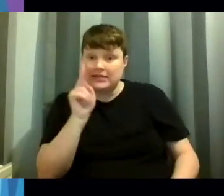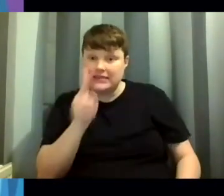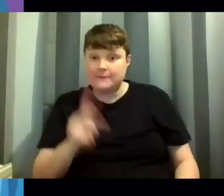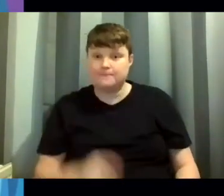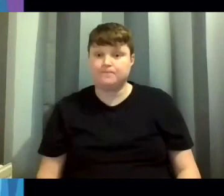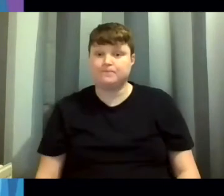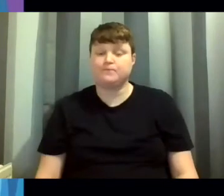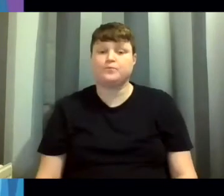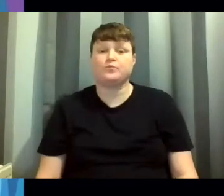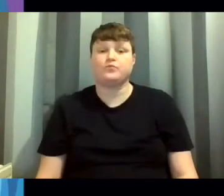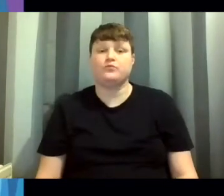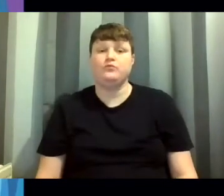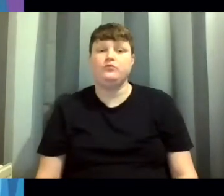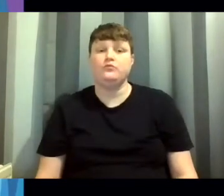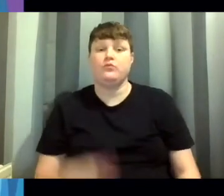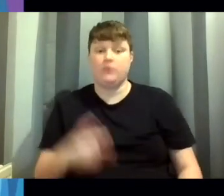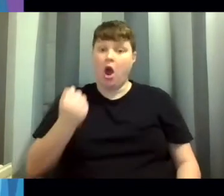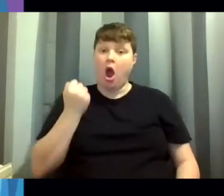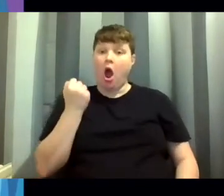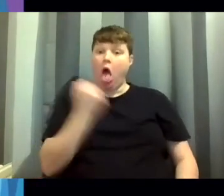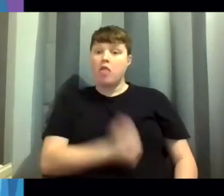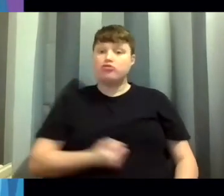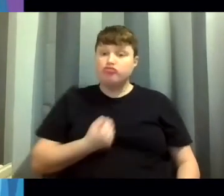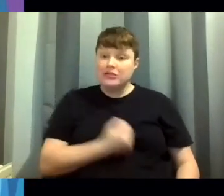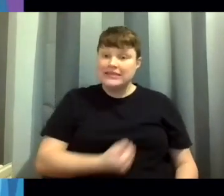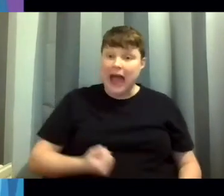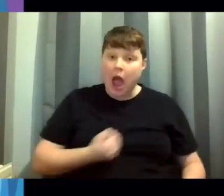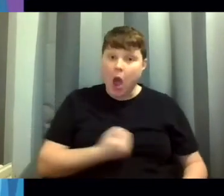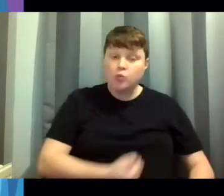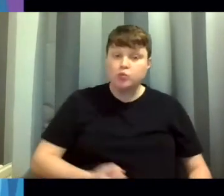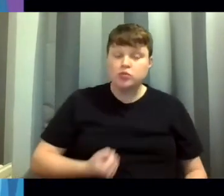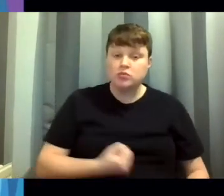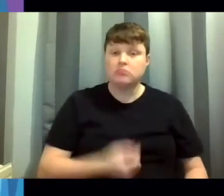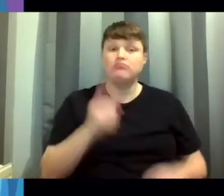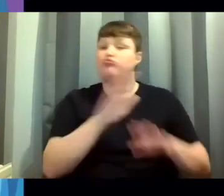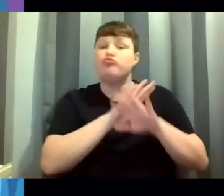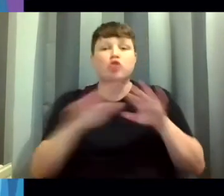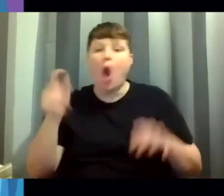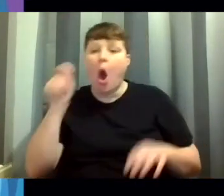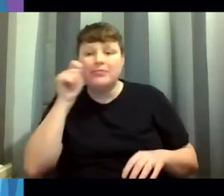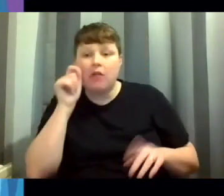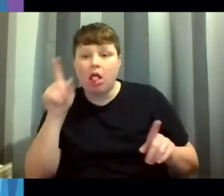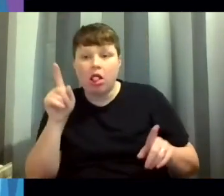Using non-optical techniques, we can also peer through the skin and I'm sure all of